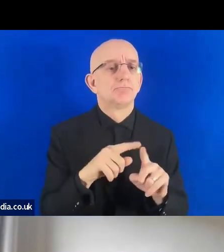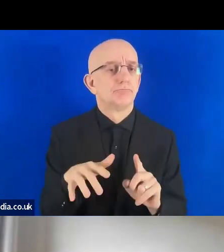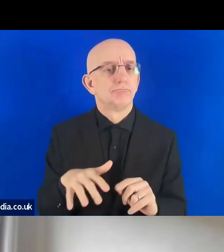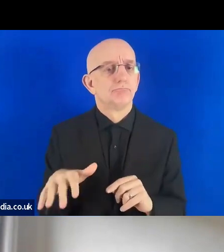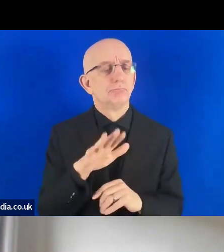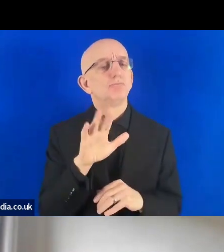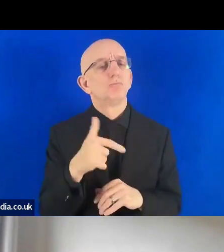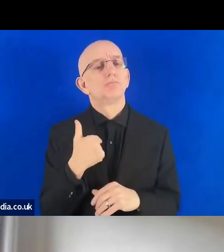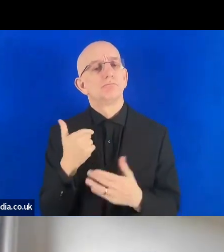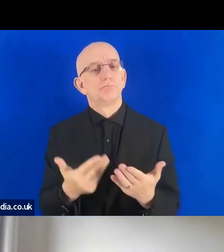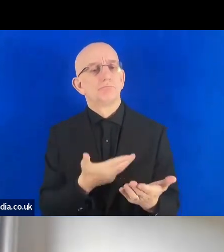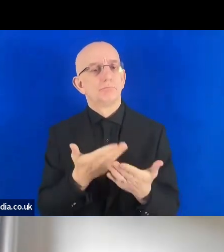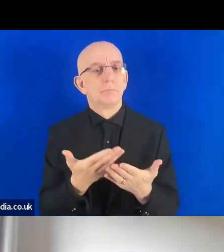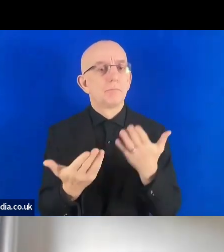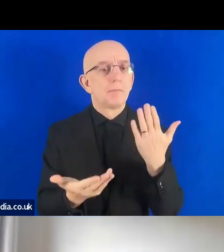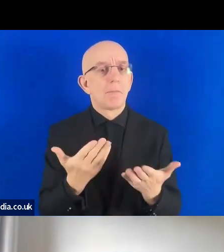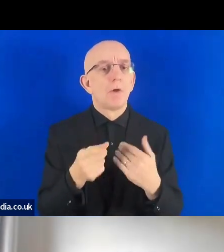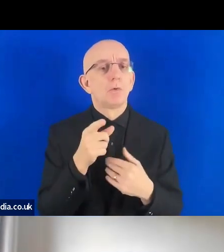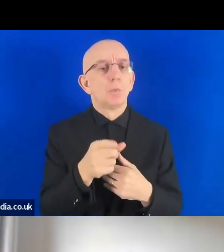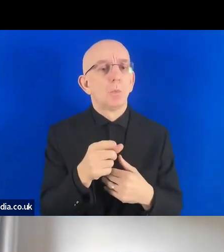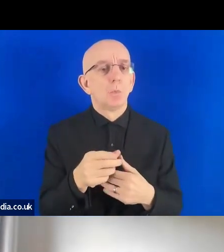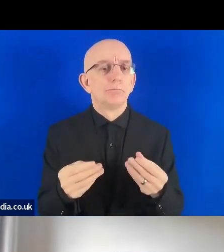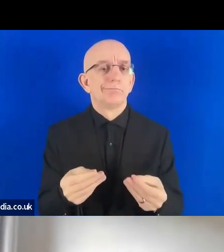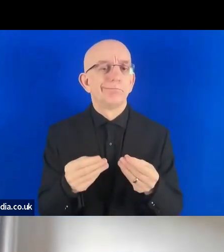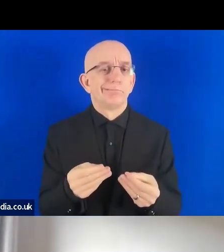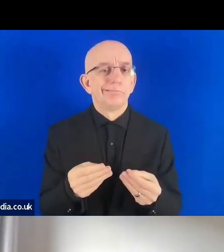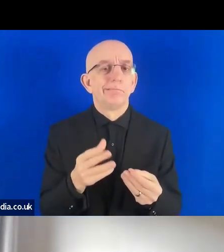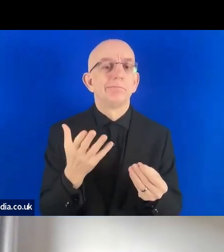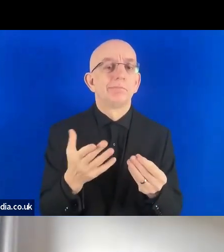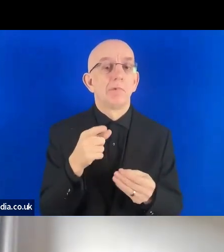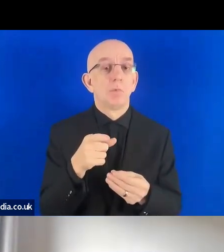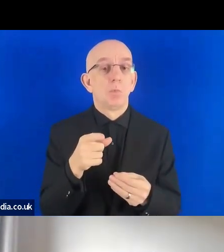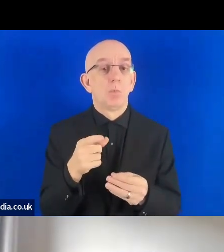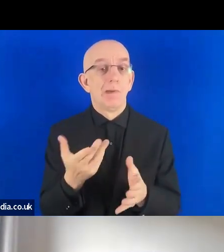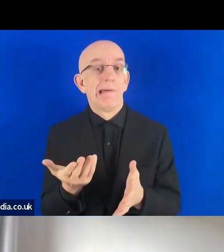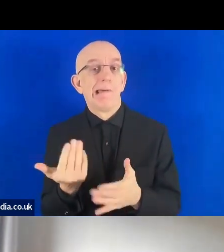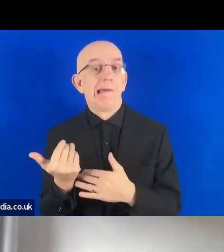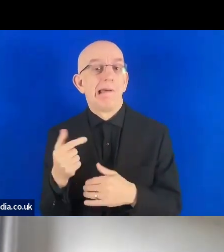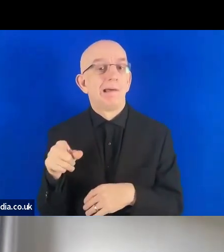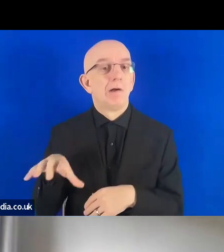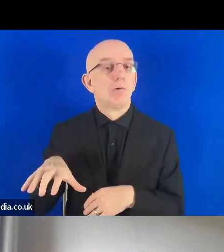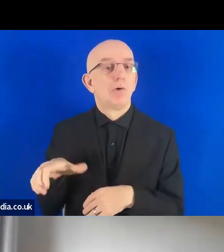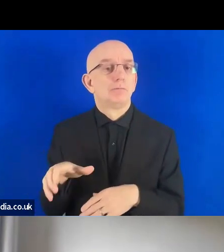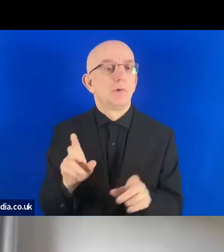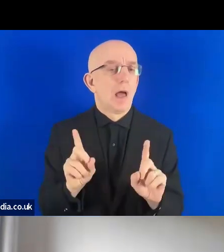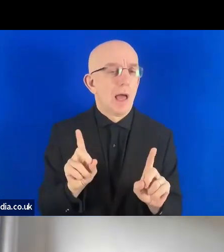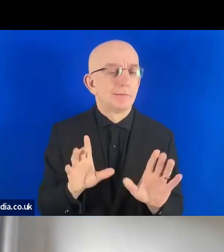The other thing is, even though official Covid regulations have been dropped in by most countries, almost all,